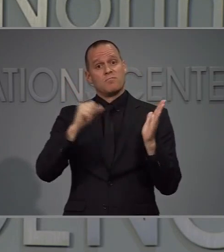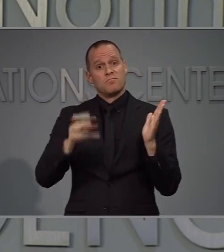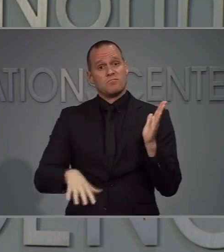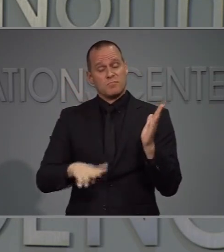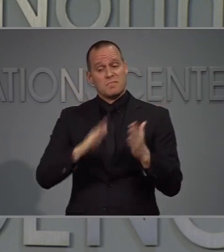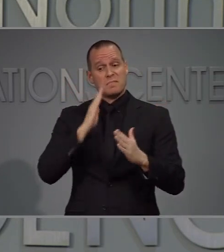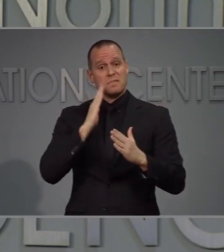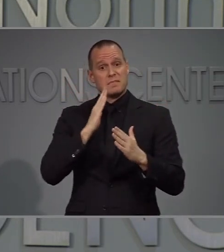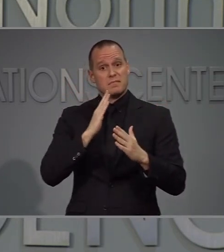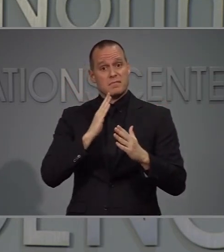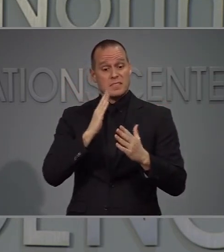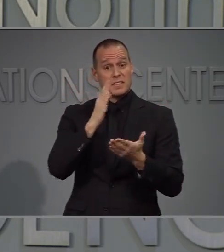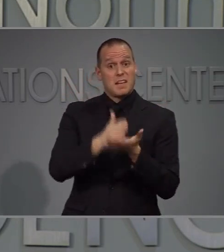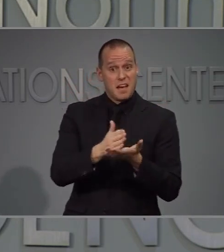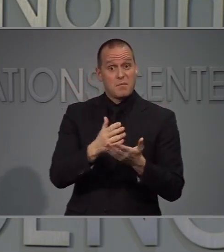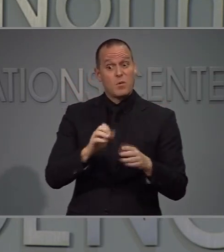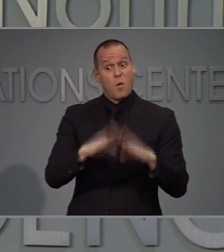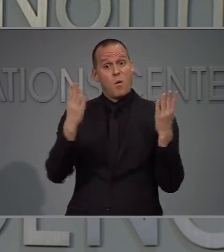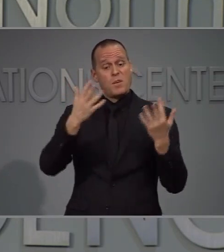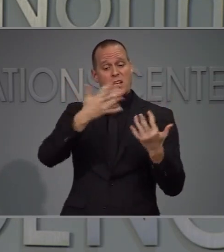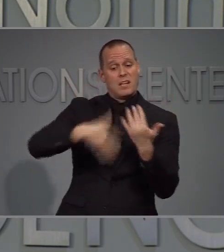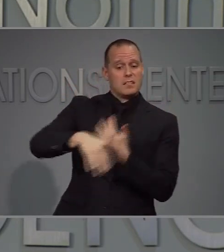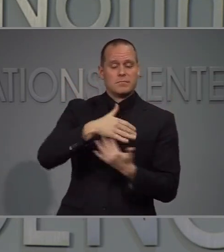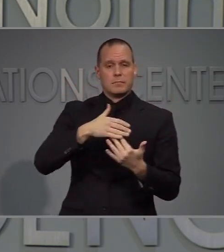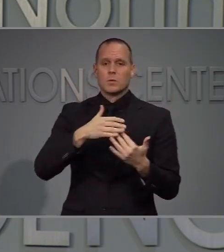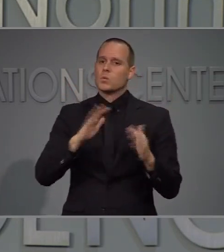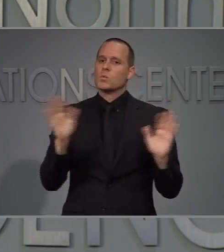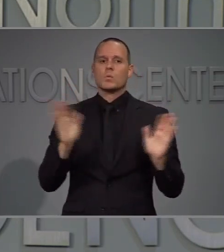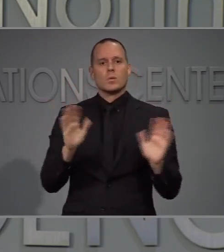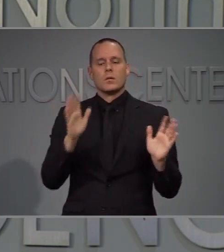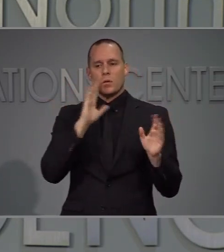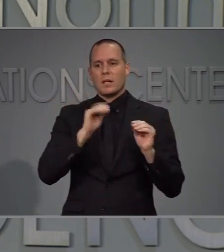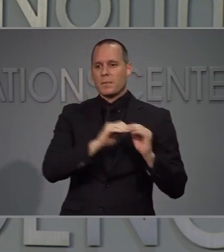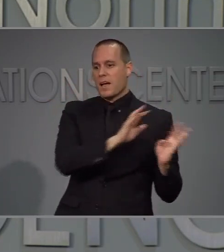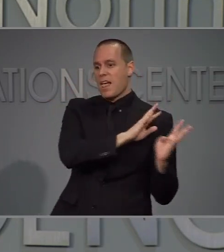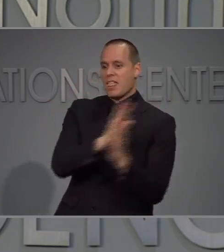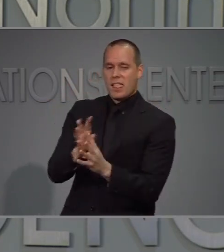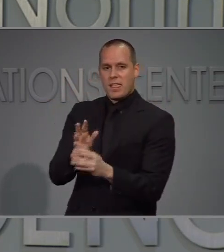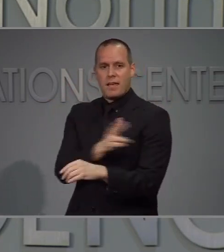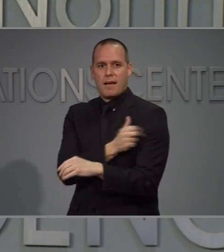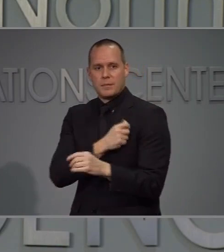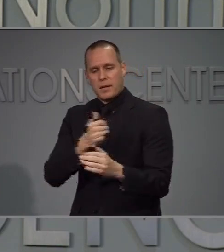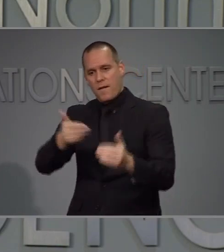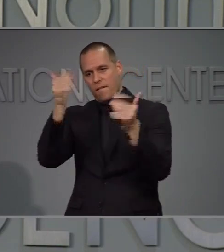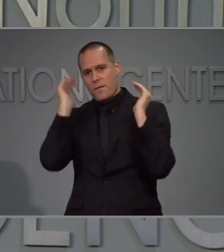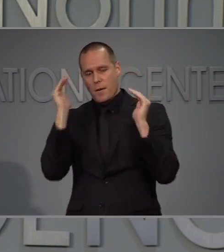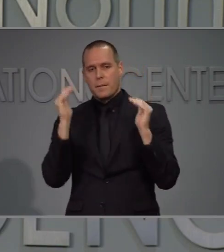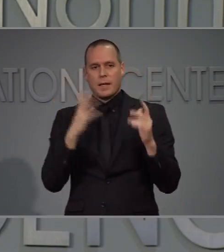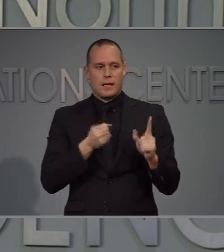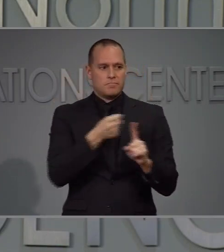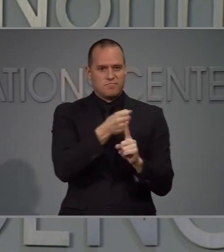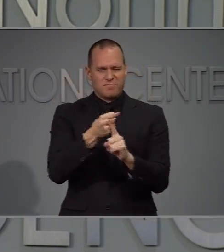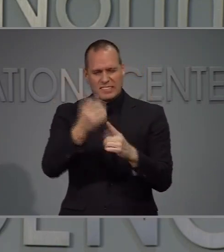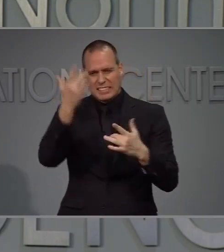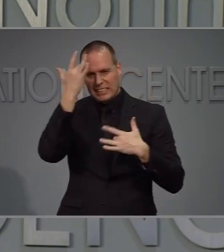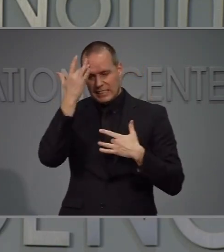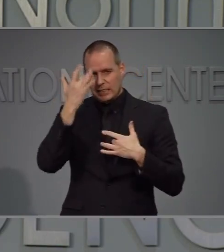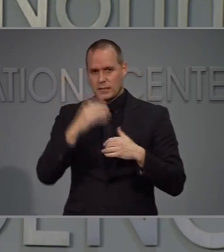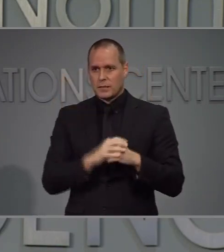OUR PEOPLE OR OUR HOSPITALS. AND EASING THESE RESTRICTIONS NOW.